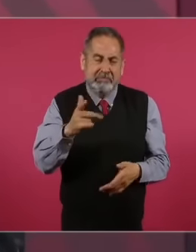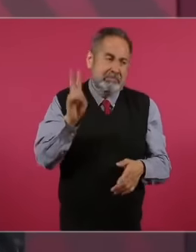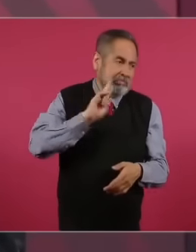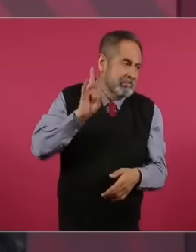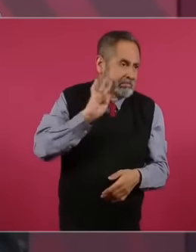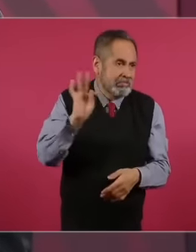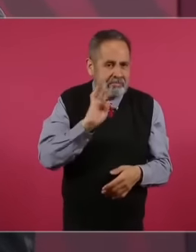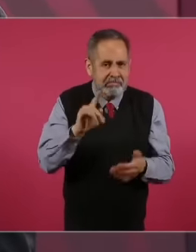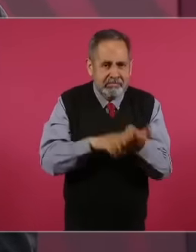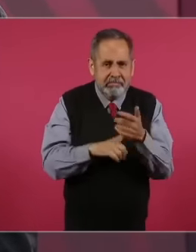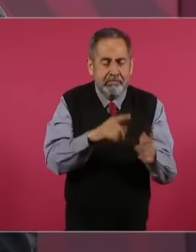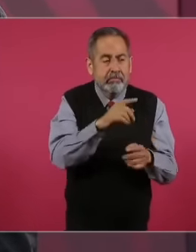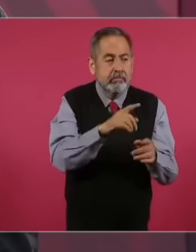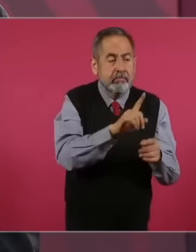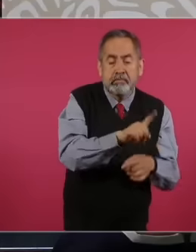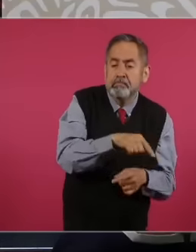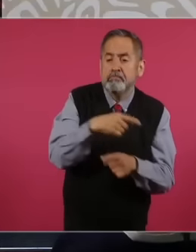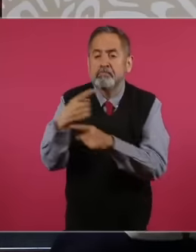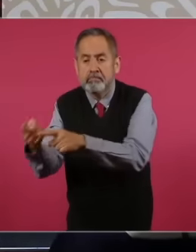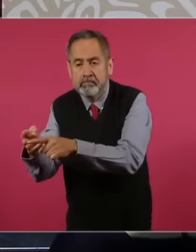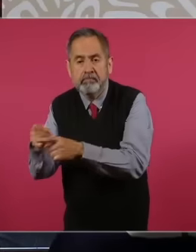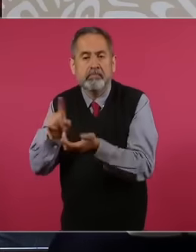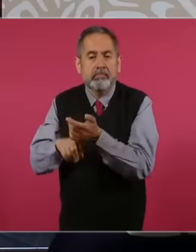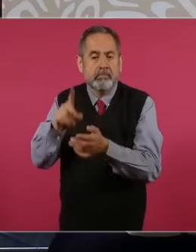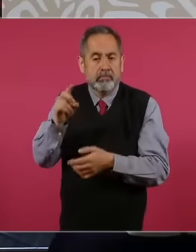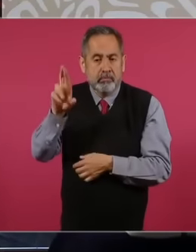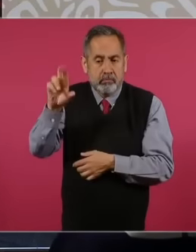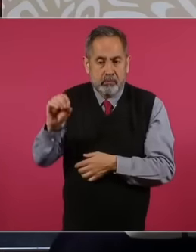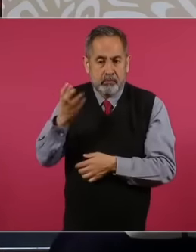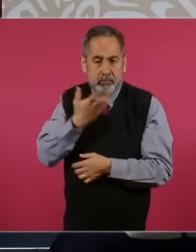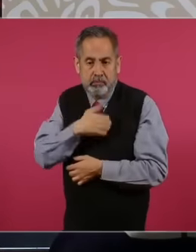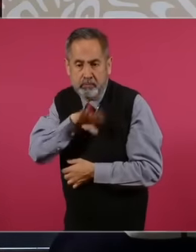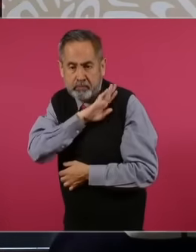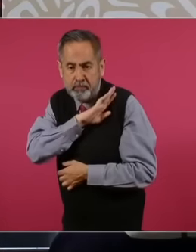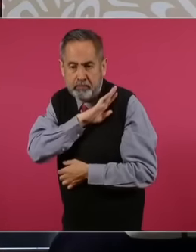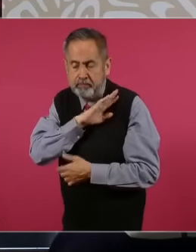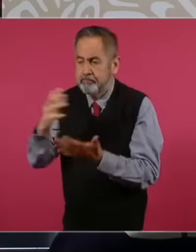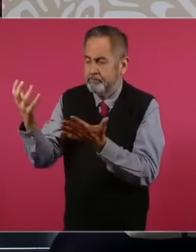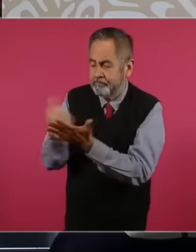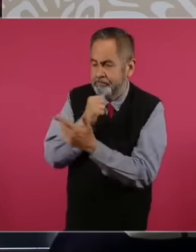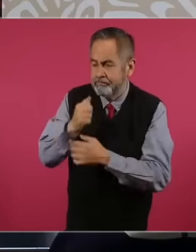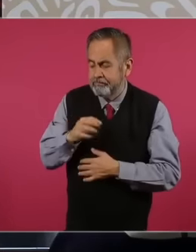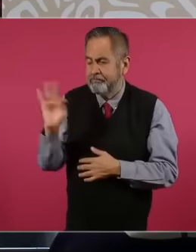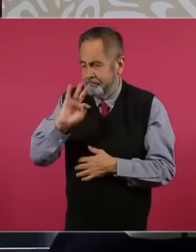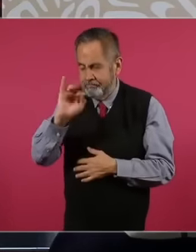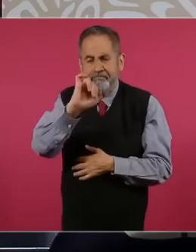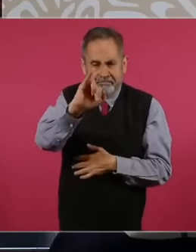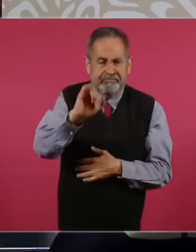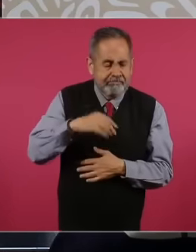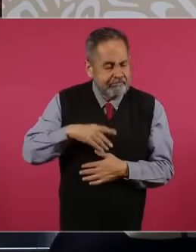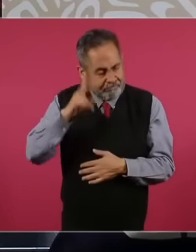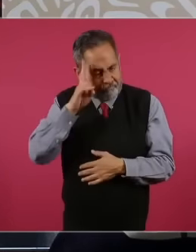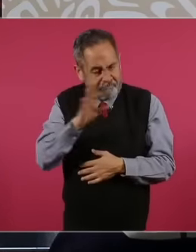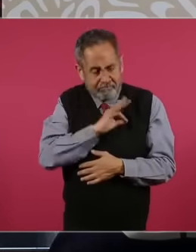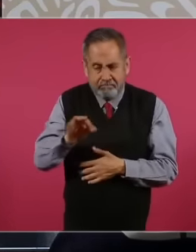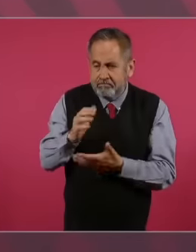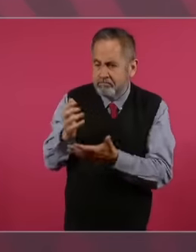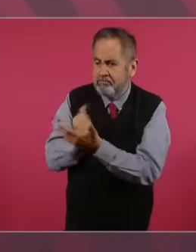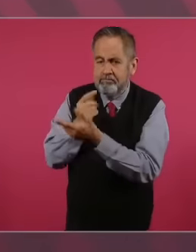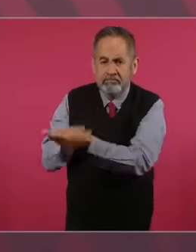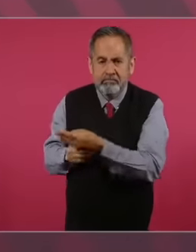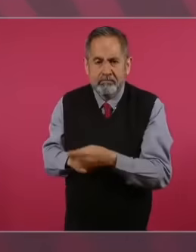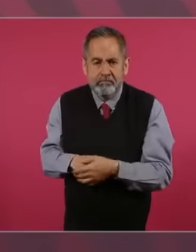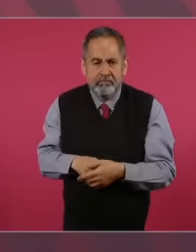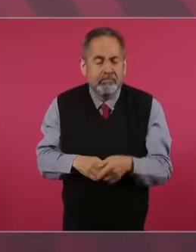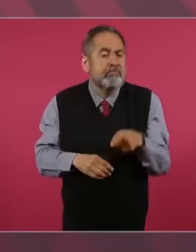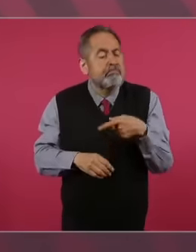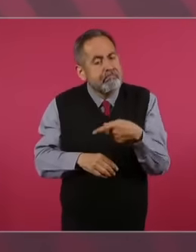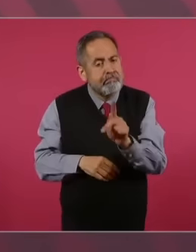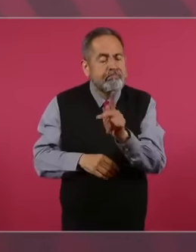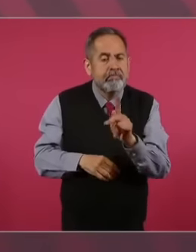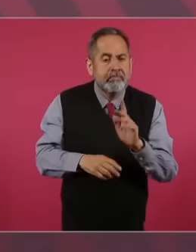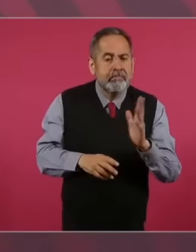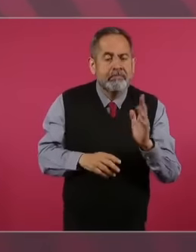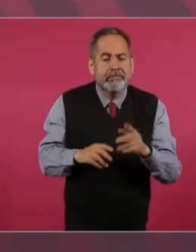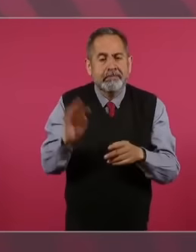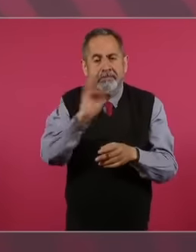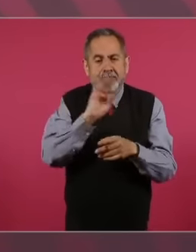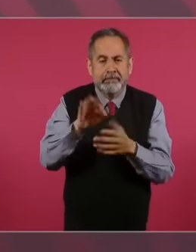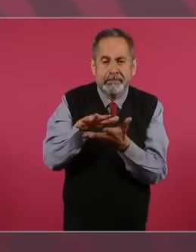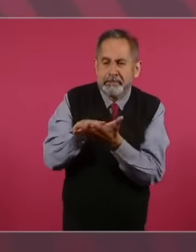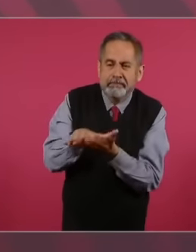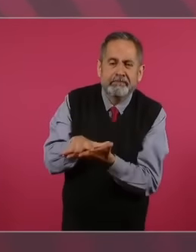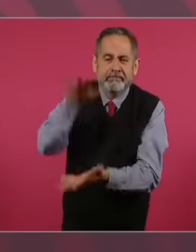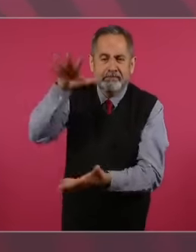Dr. Claudia can win this one but they are not going to be able to have they are not going to have a qualified majority in congress